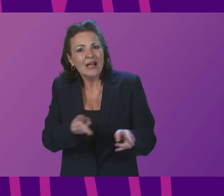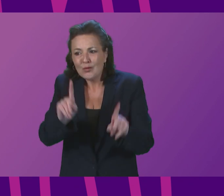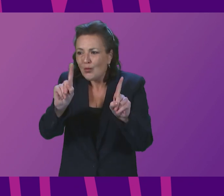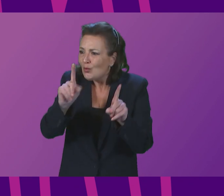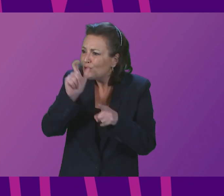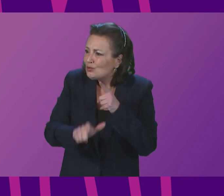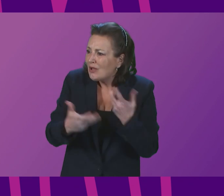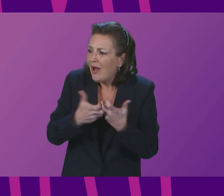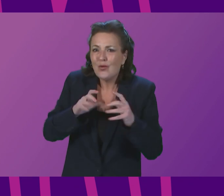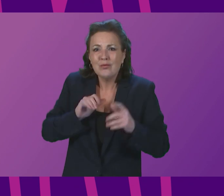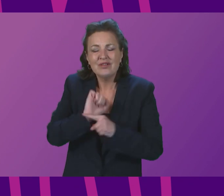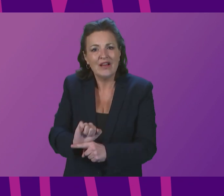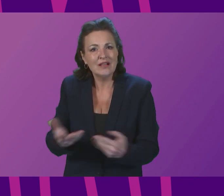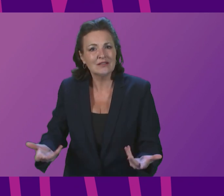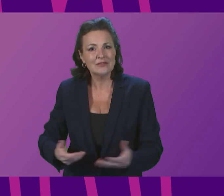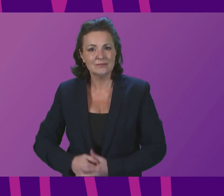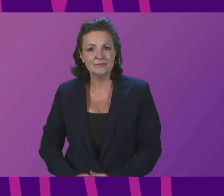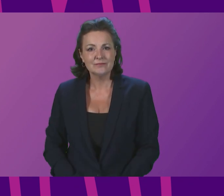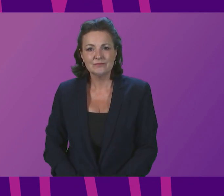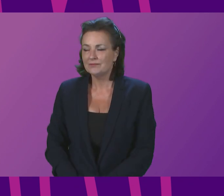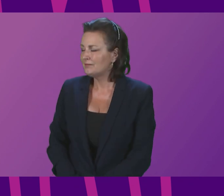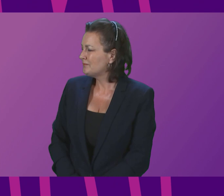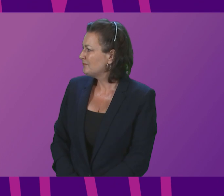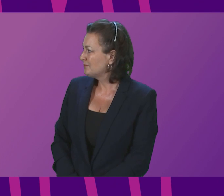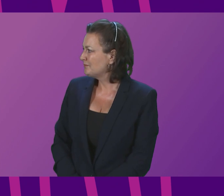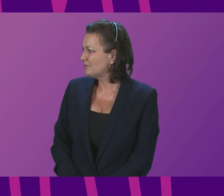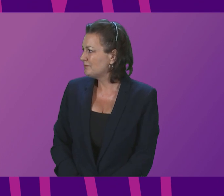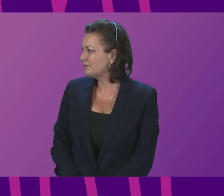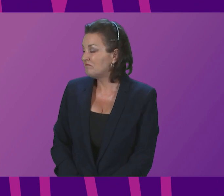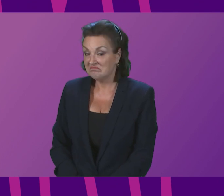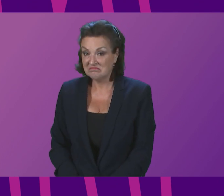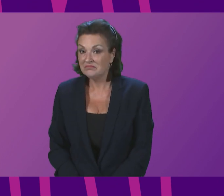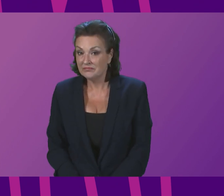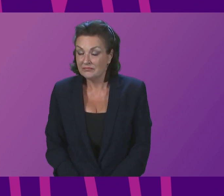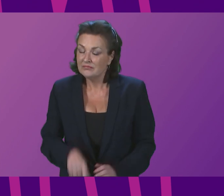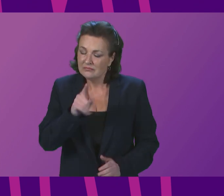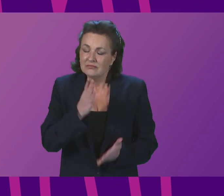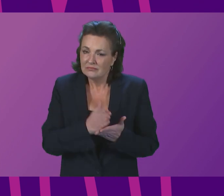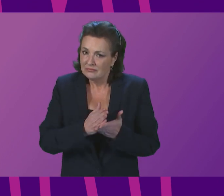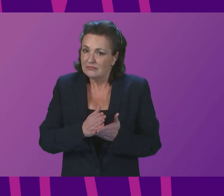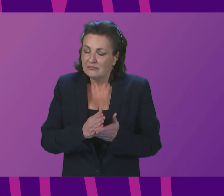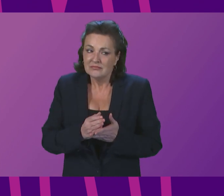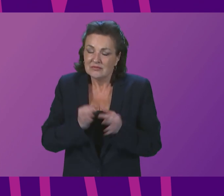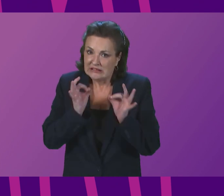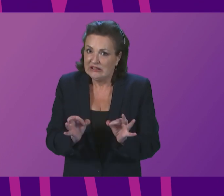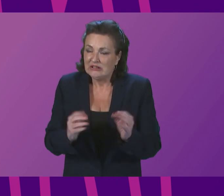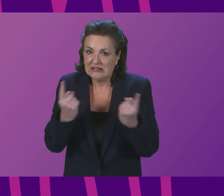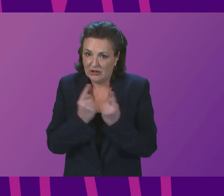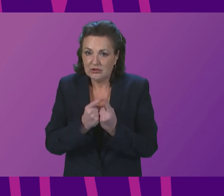Those are very serious issues, and where lessons need to be learned, they are learned by health boards and, where necessary, by the Government.